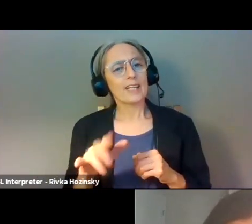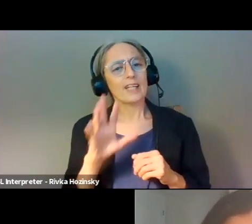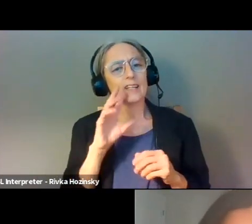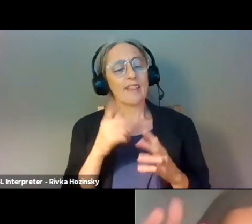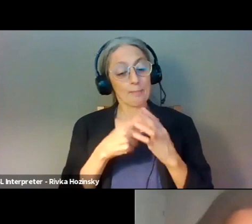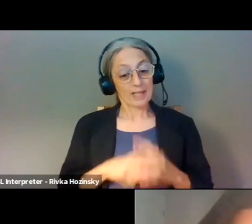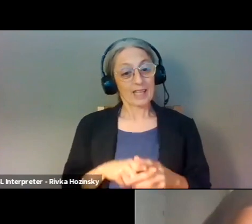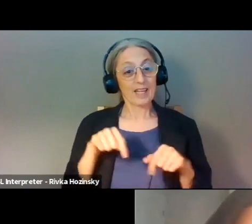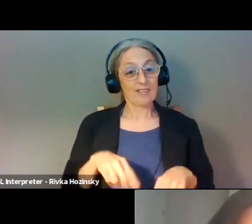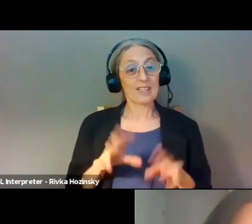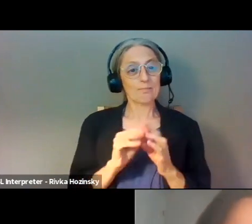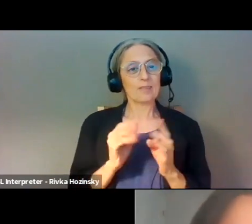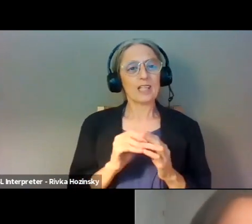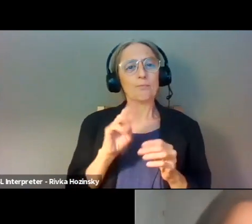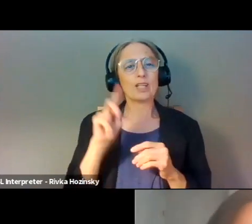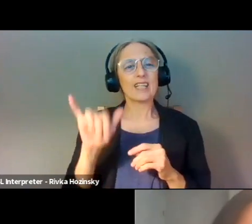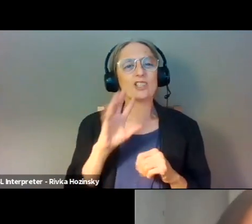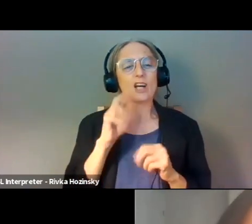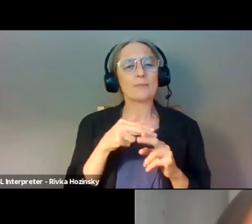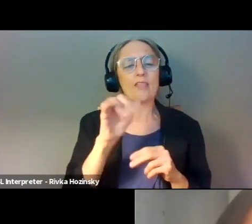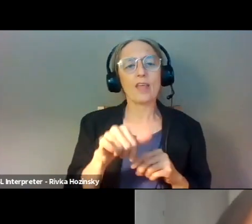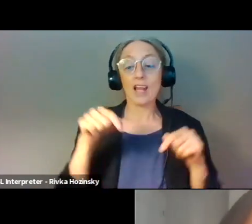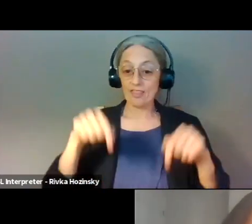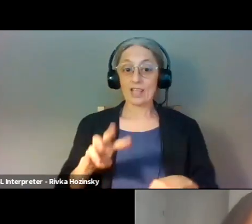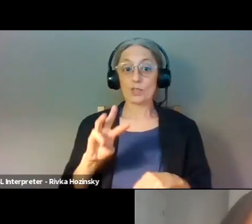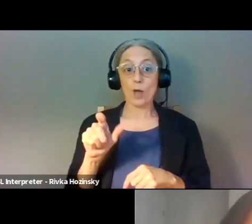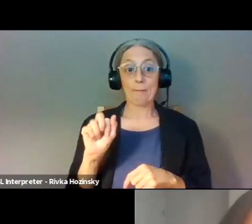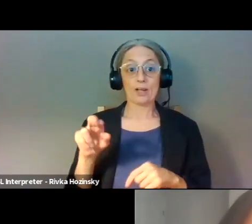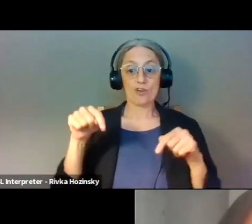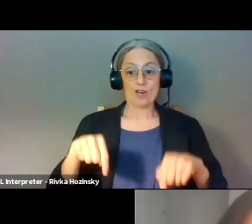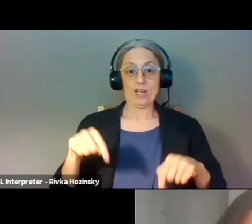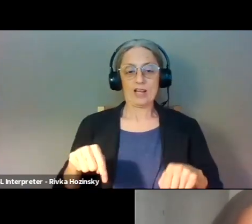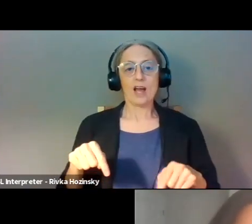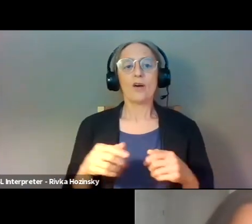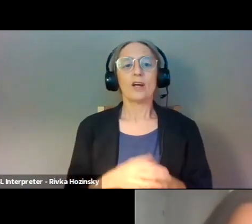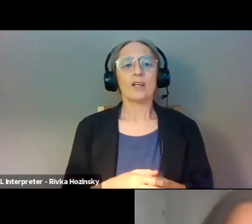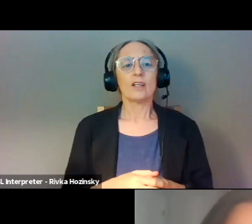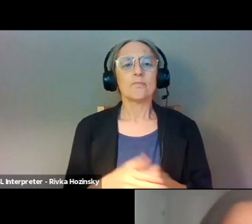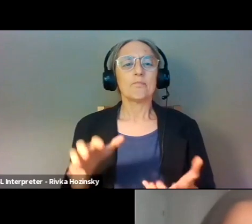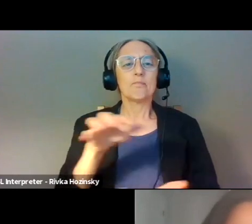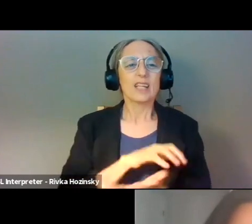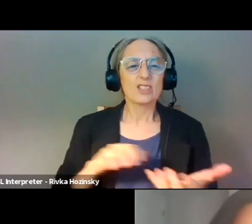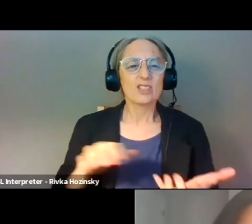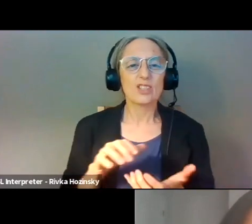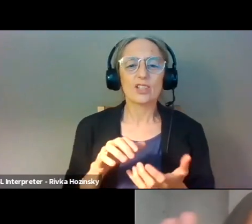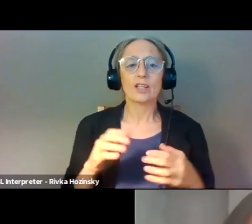So this webinar that you are in right now Is a heavy mixture of shared content,